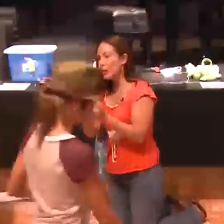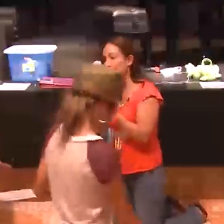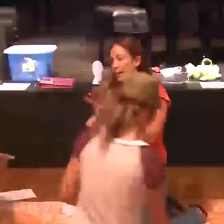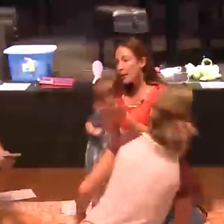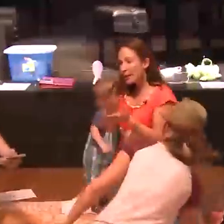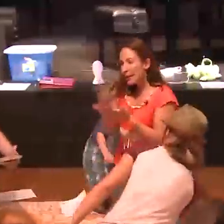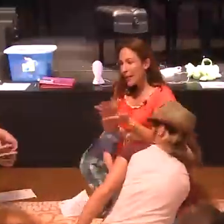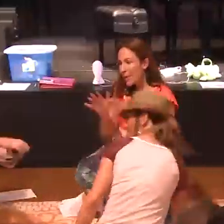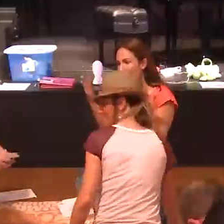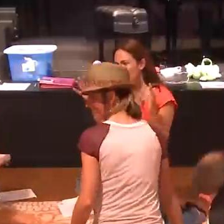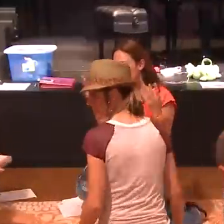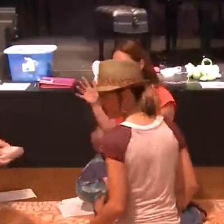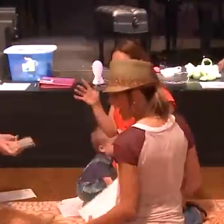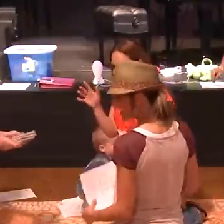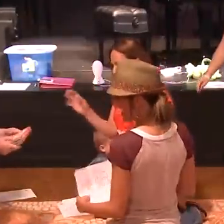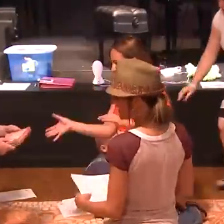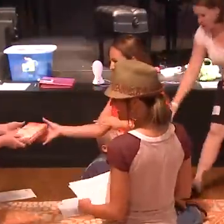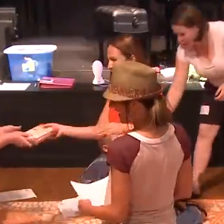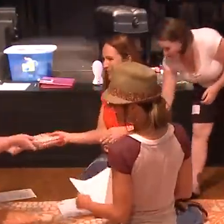We're doing [SINGING] CLEAN-UP, CLEAN-UP. ALL-DONE ALL-DONE.